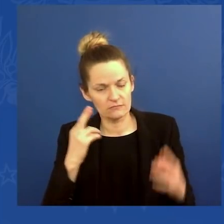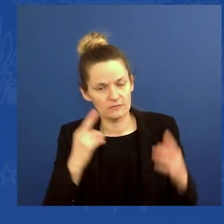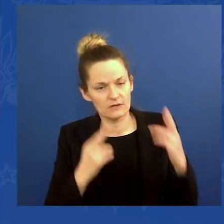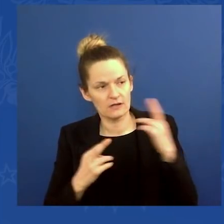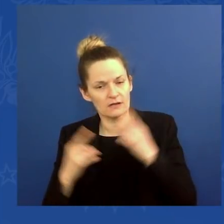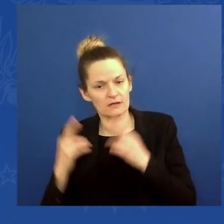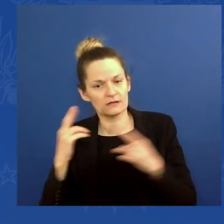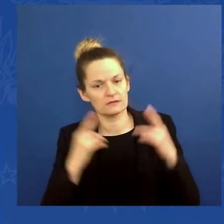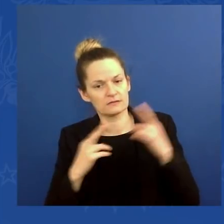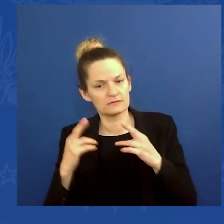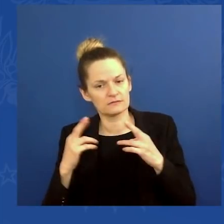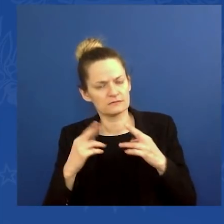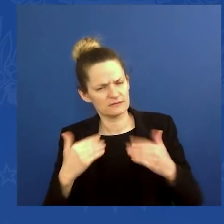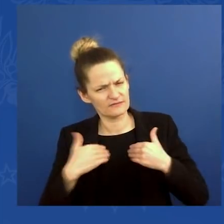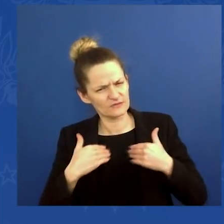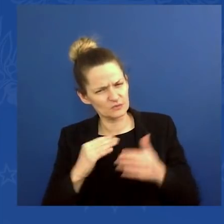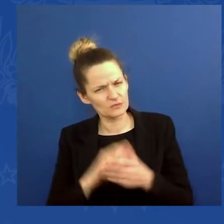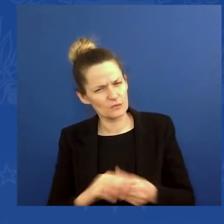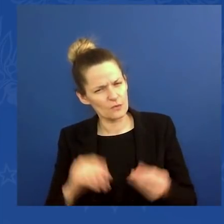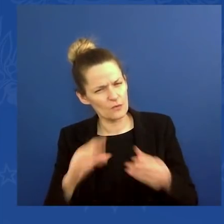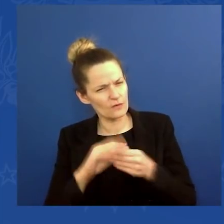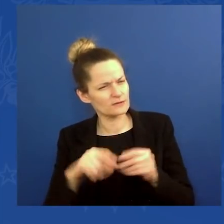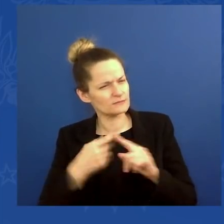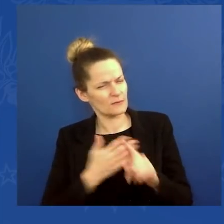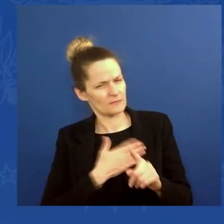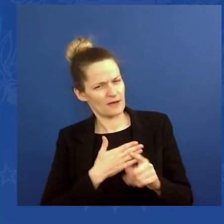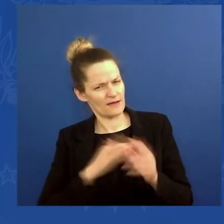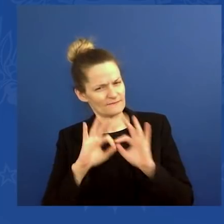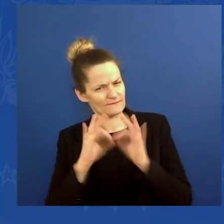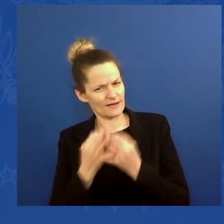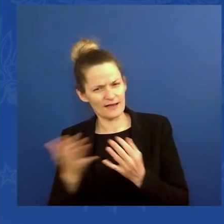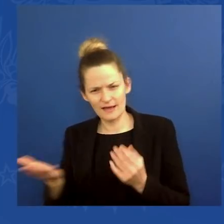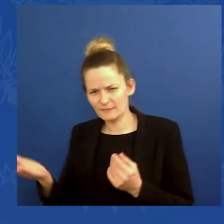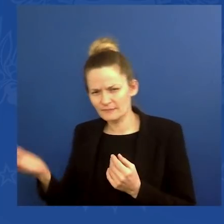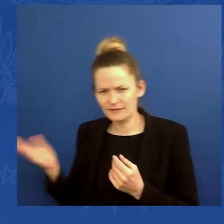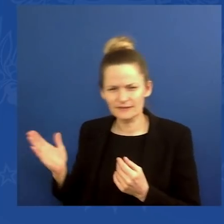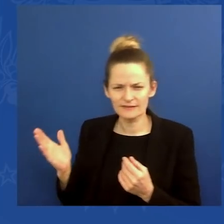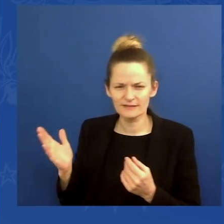from your ancestors about this, that, and the other thing -- some of it apocryphal, some of it real.